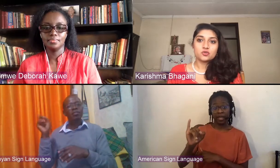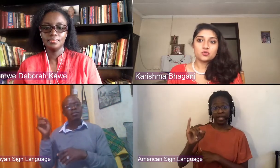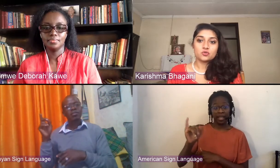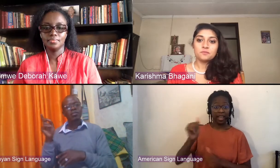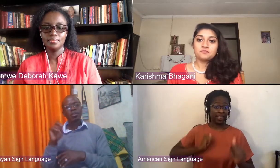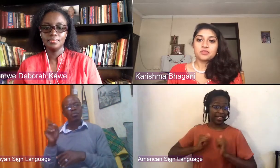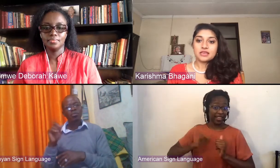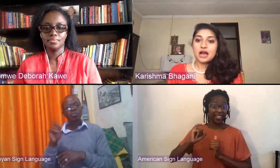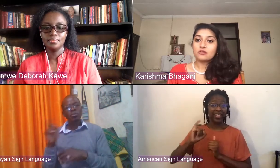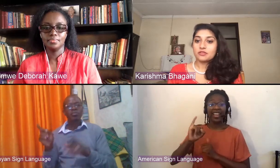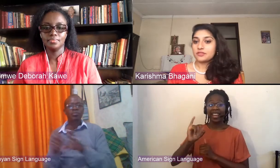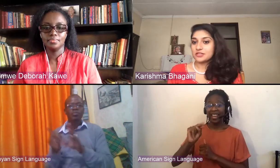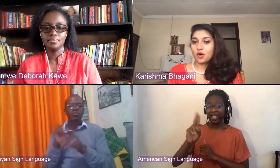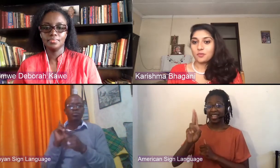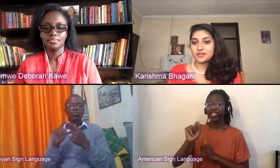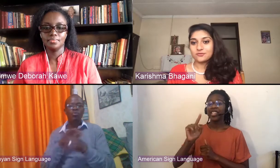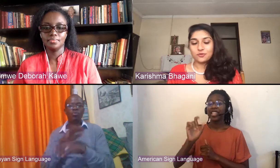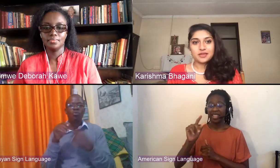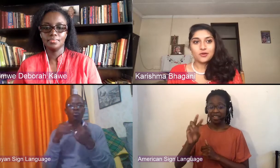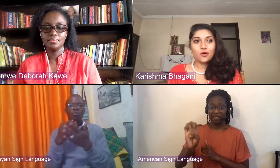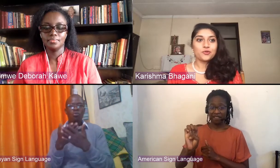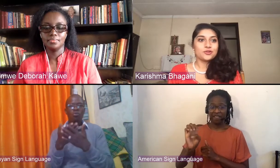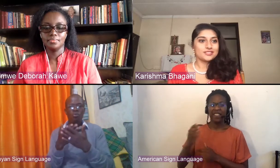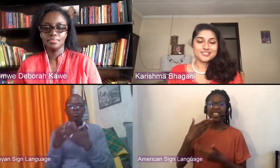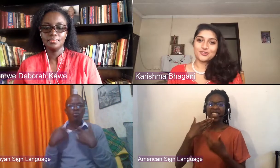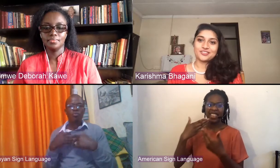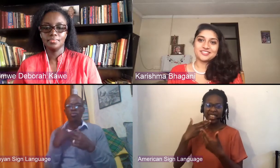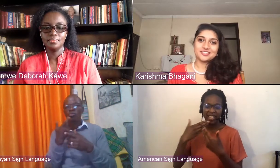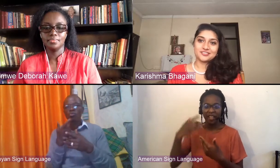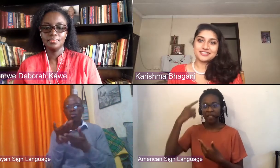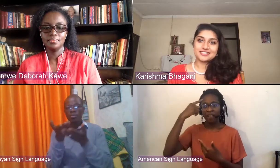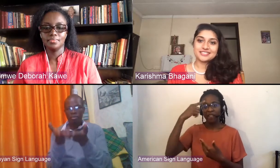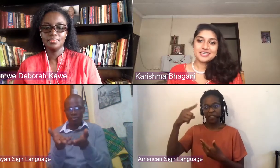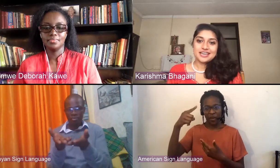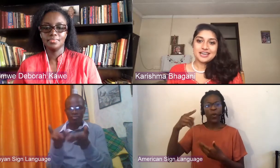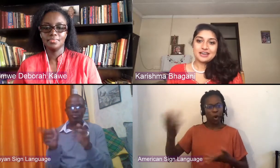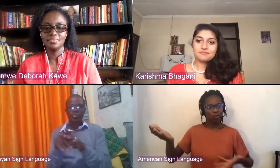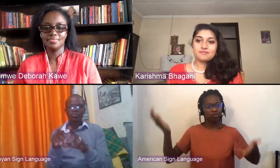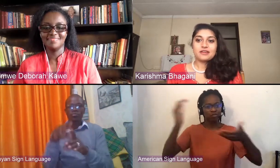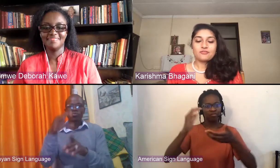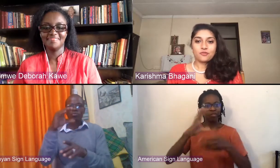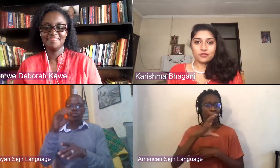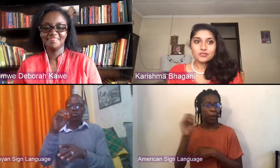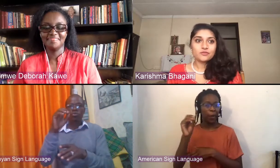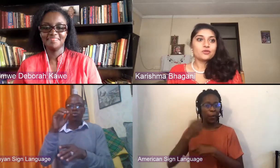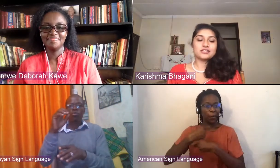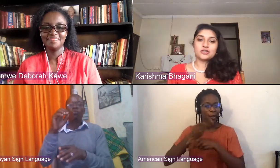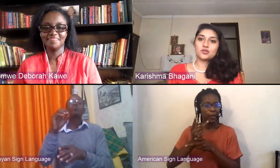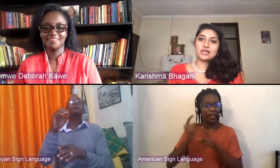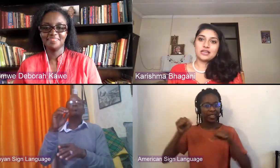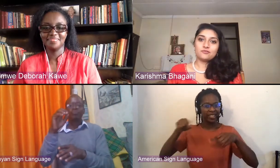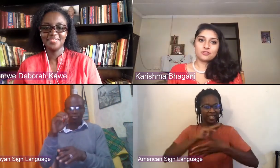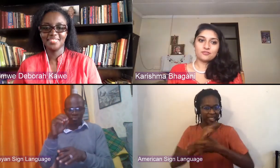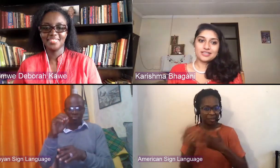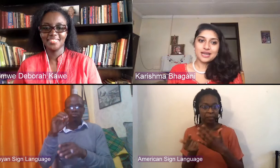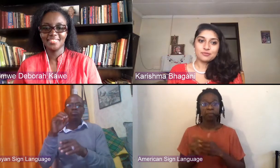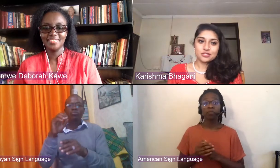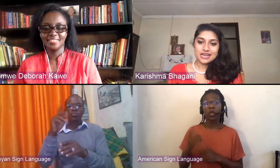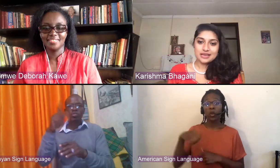to the HowlRound Theater Commons for being co-producers on this series. For those of you that are tuning in for the first time today,